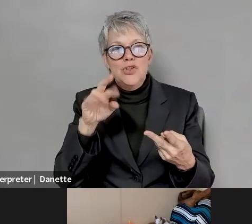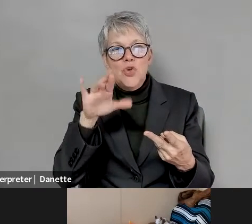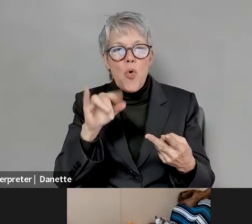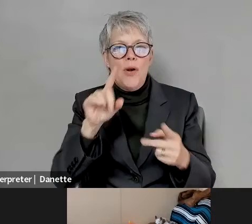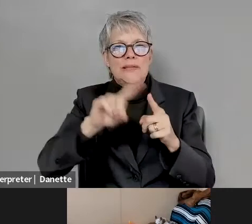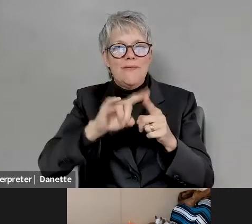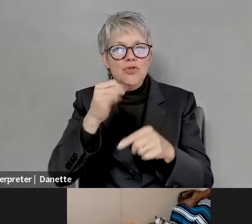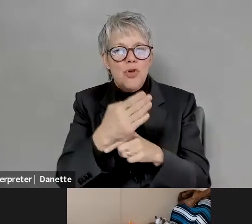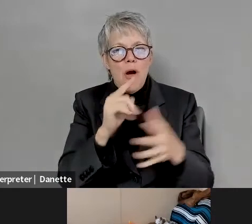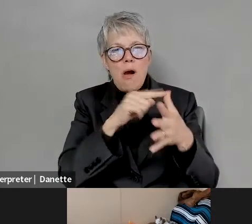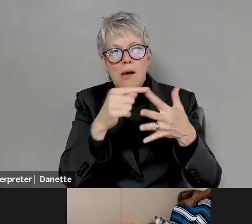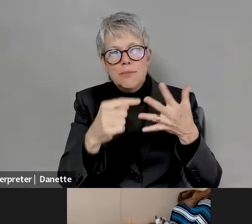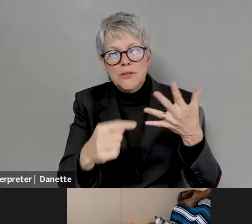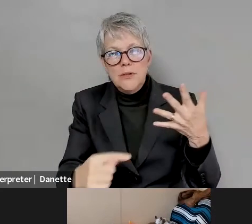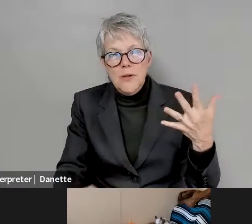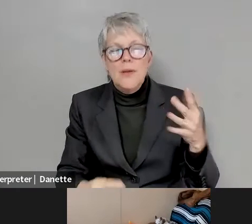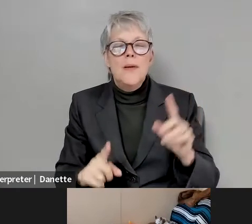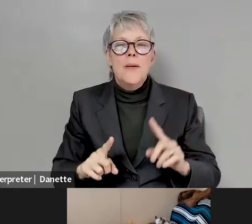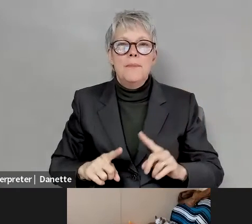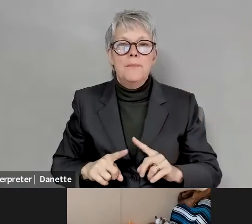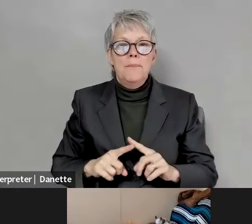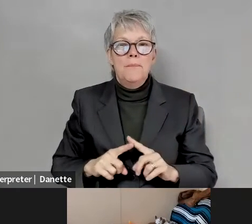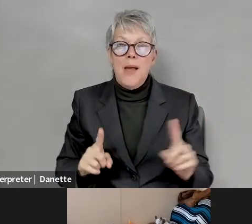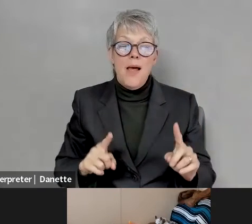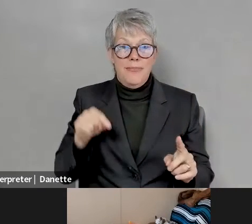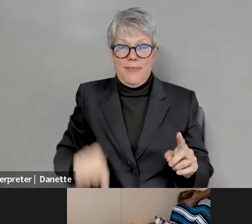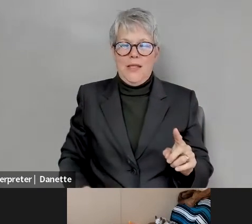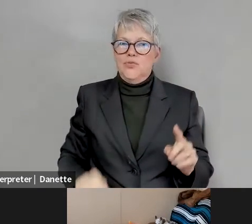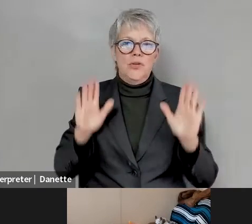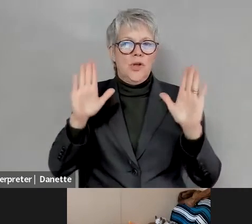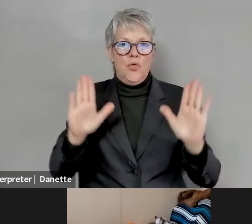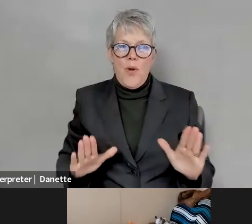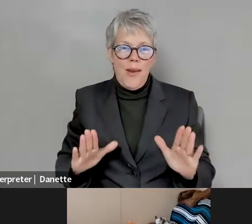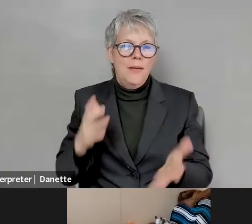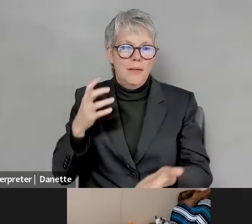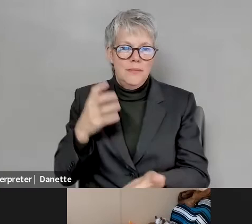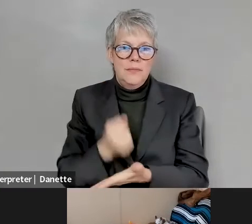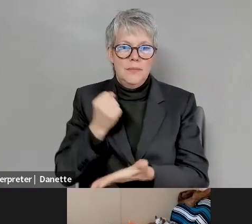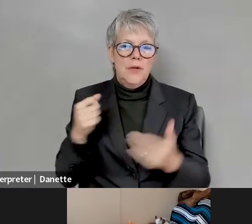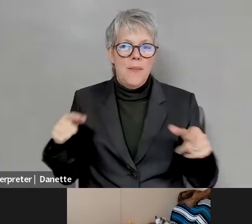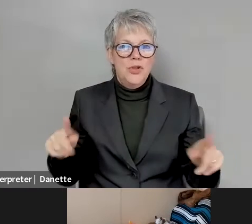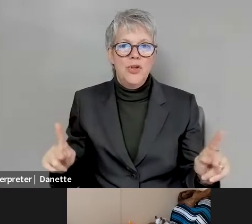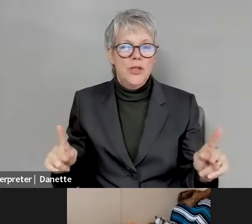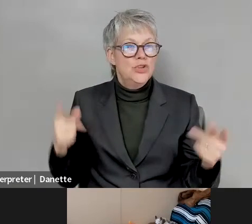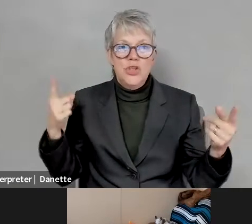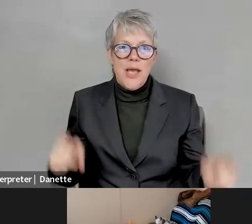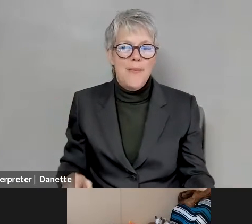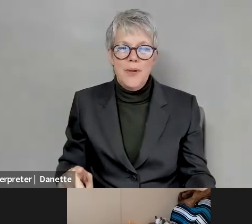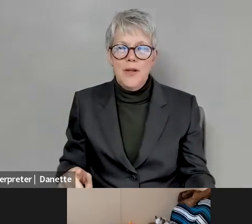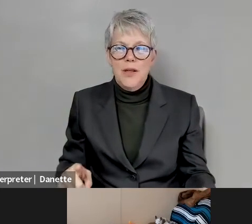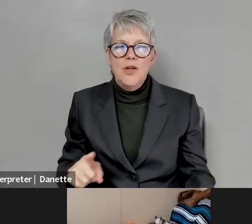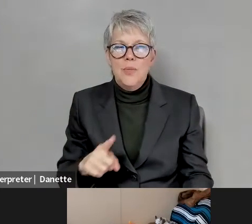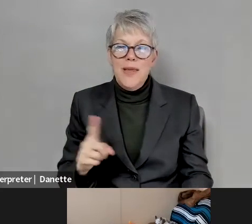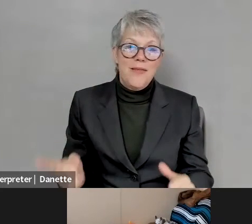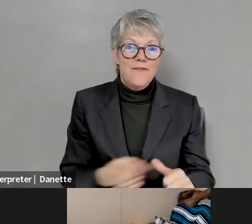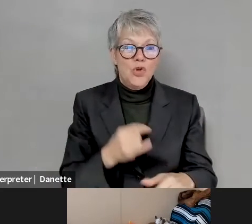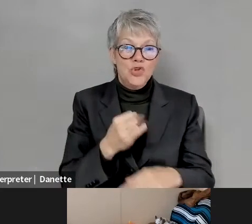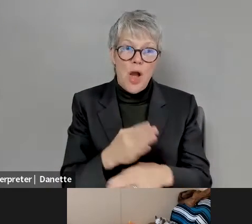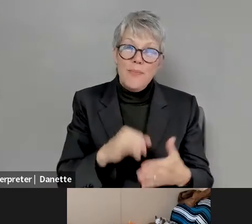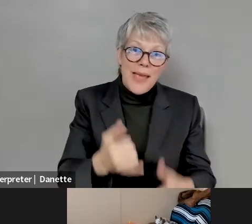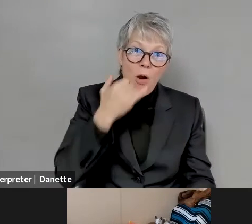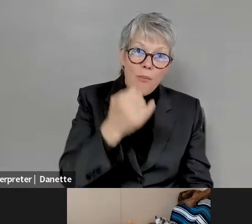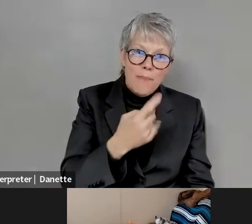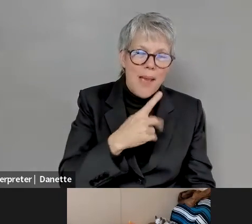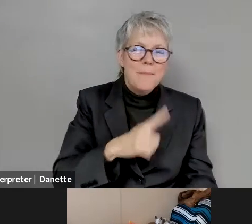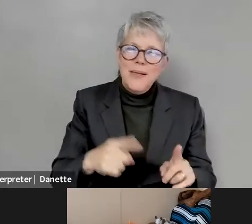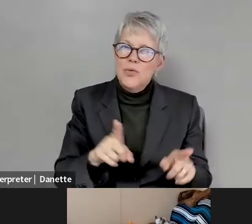Michael Smith: ah! It was a great opportunity, and it was. It just happened to be the first job that called me back, but it was kind of like a calling to get into it.